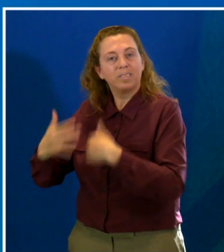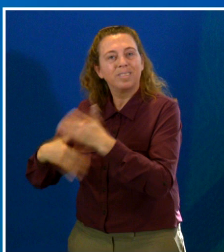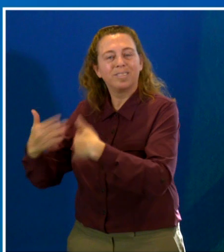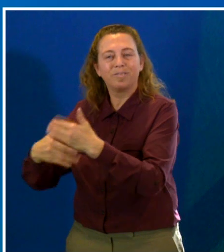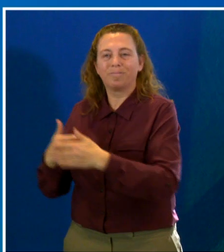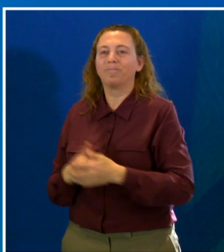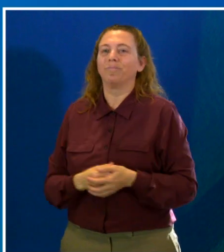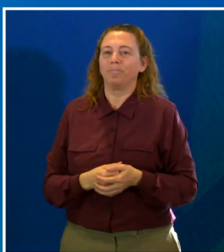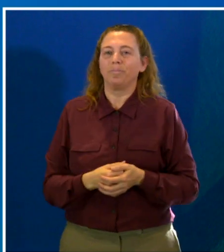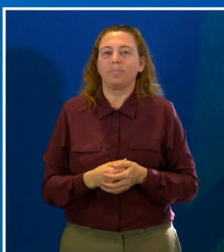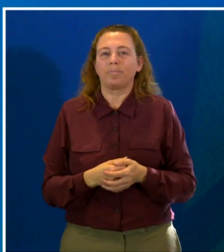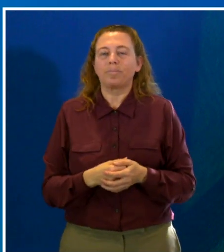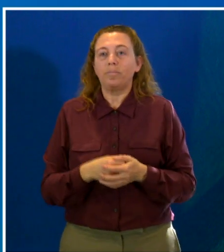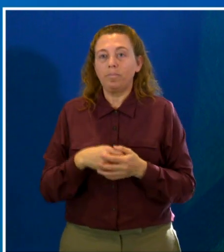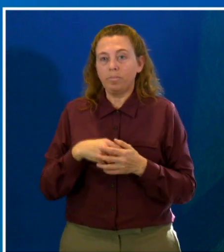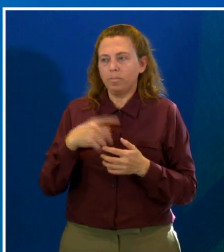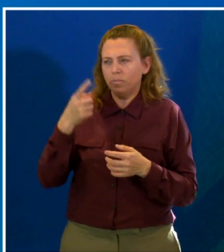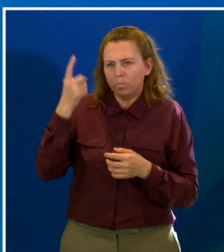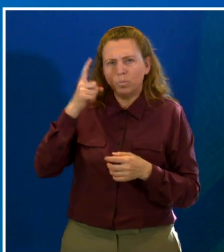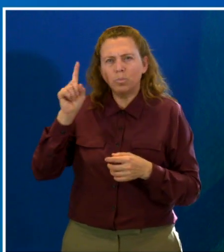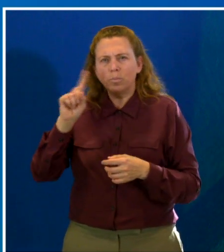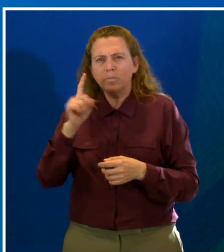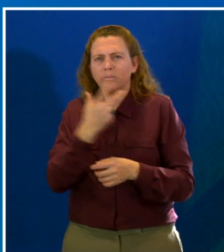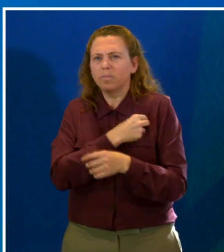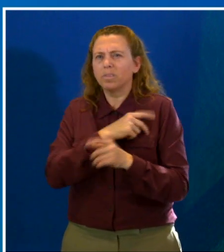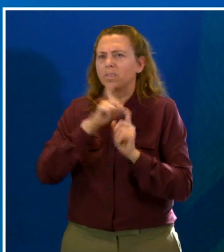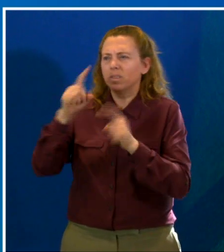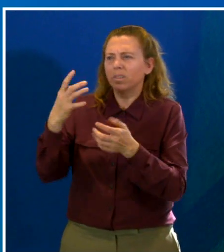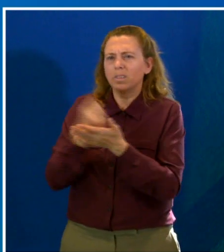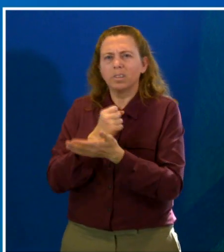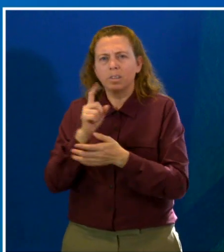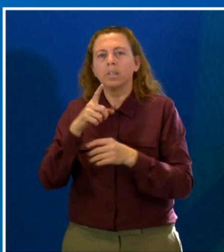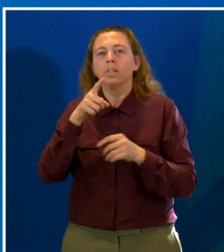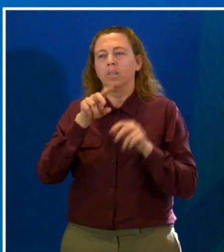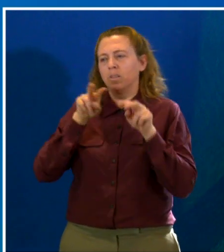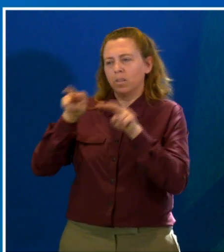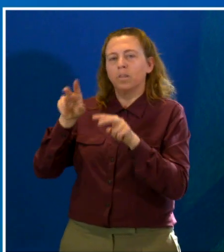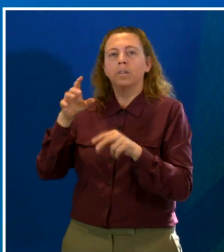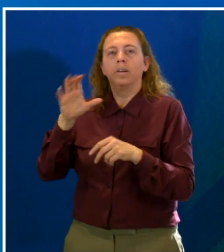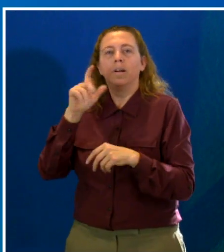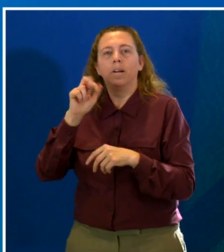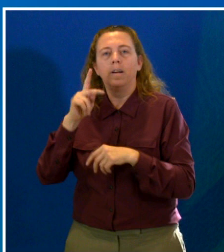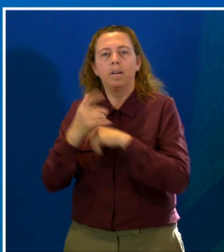scheduling system. If you do not have Internet access or need help scheduling